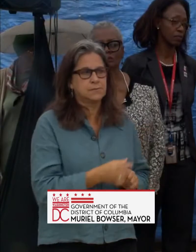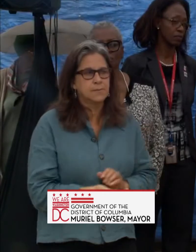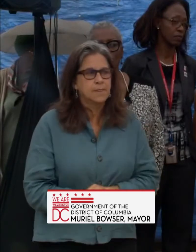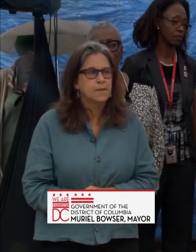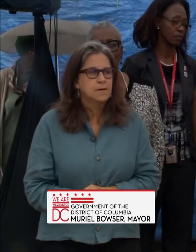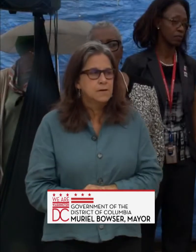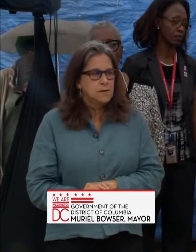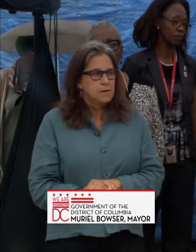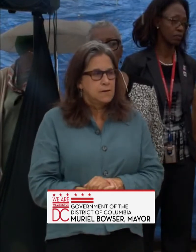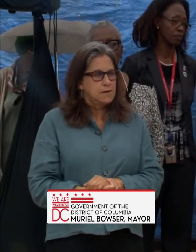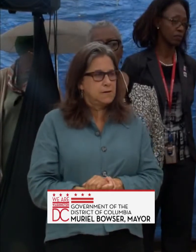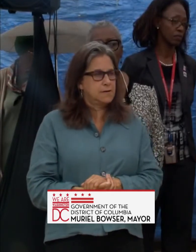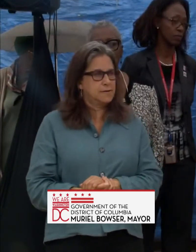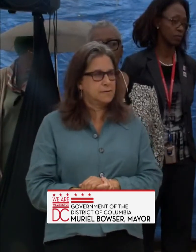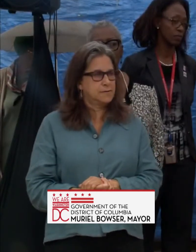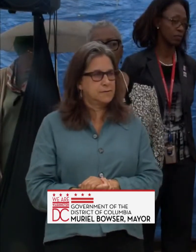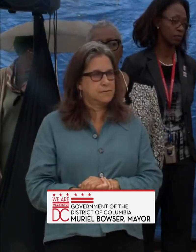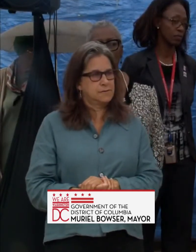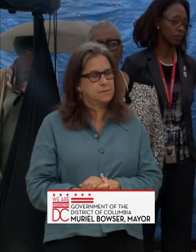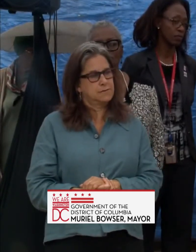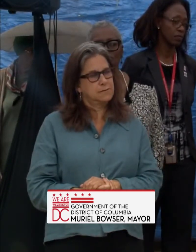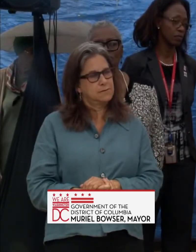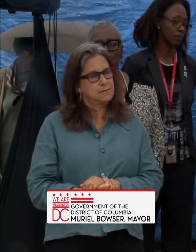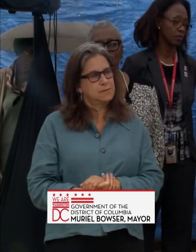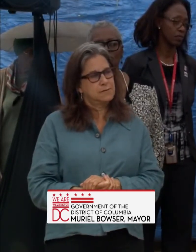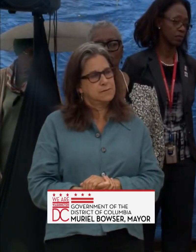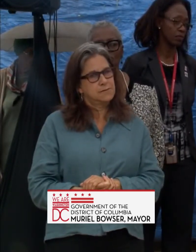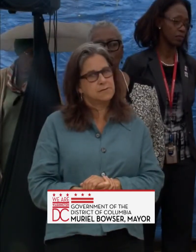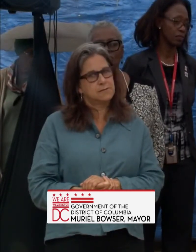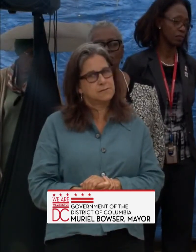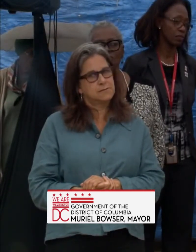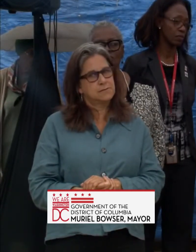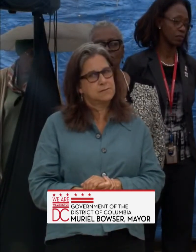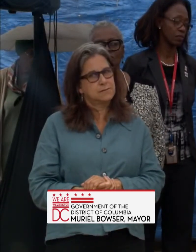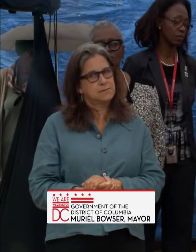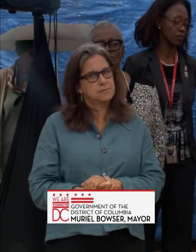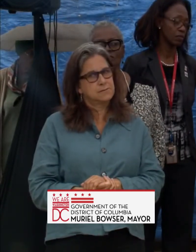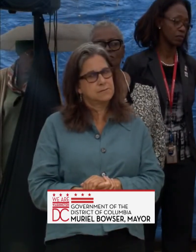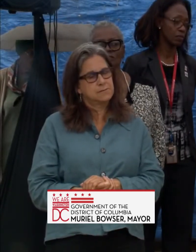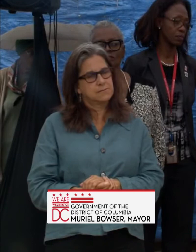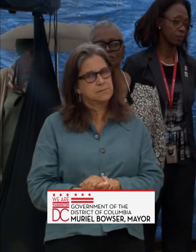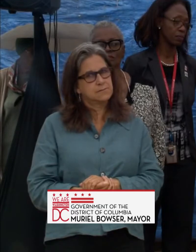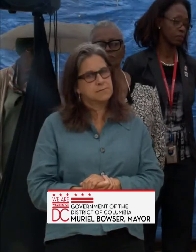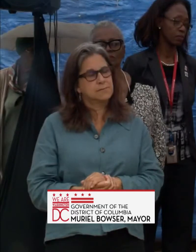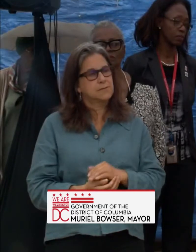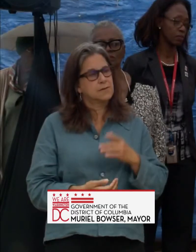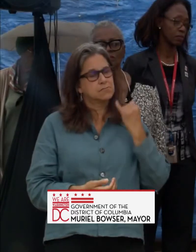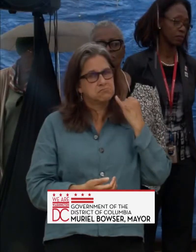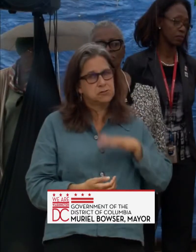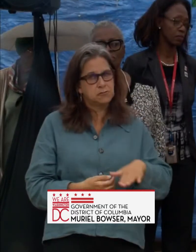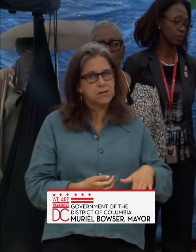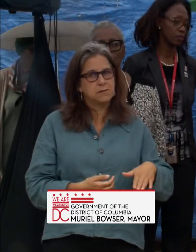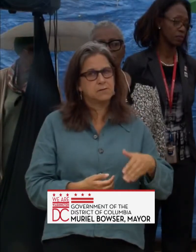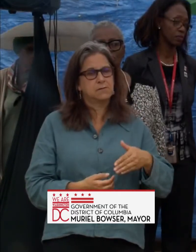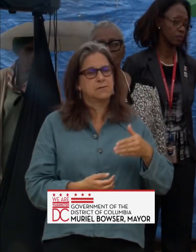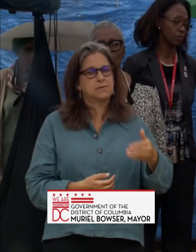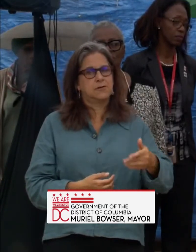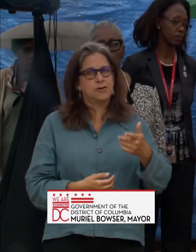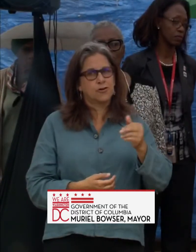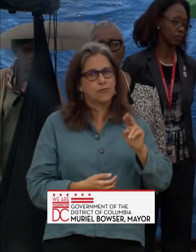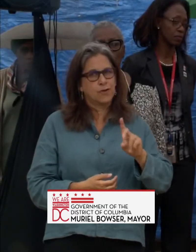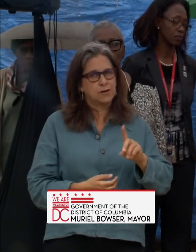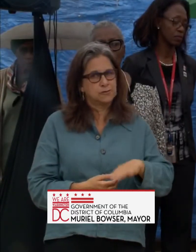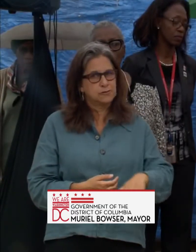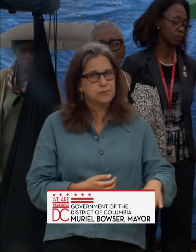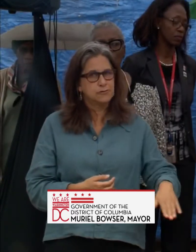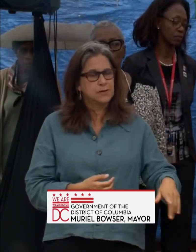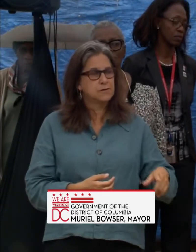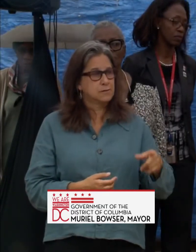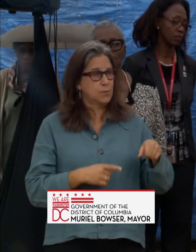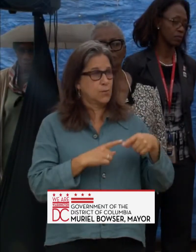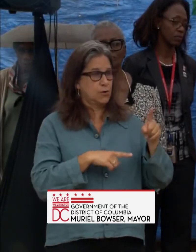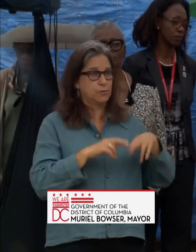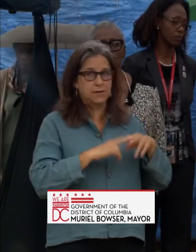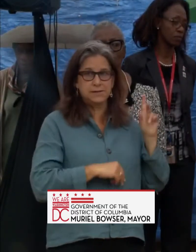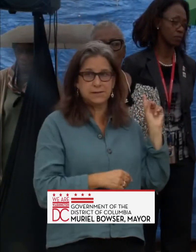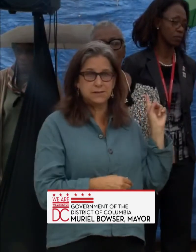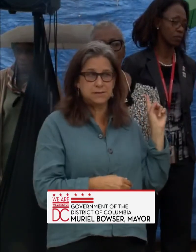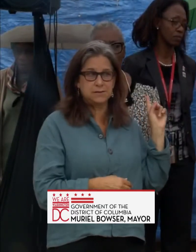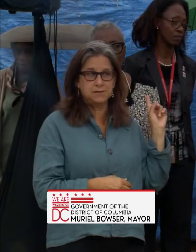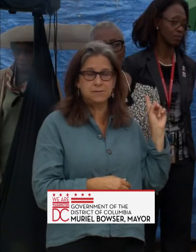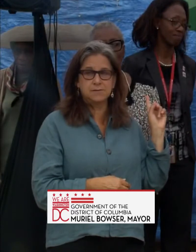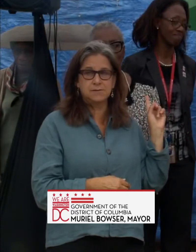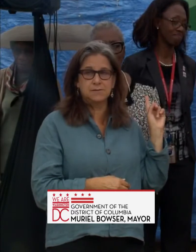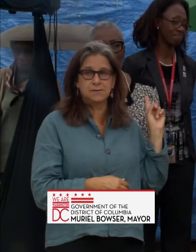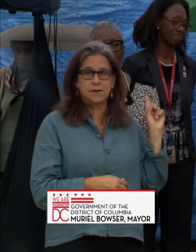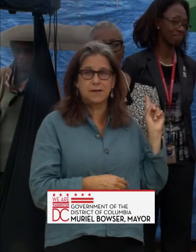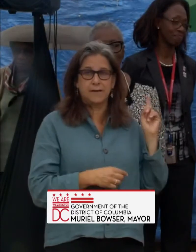WELL, THANK YOU,